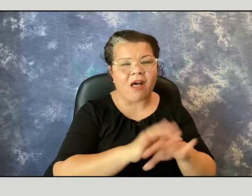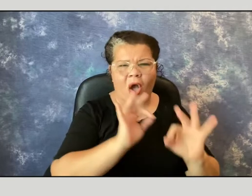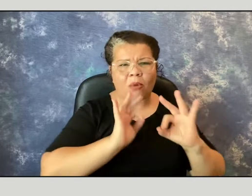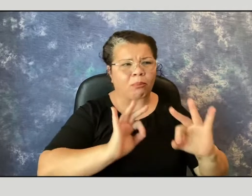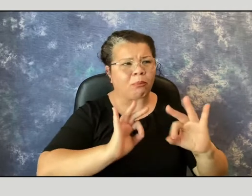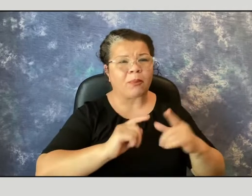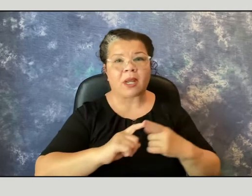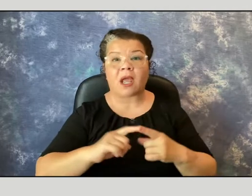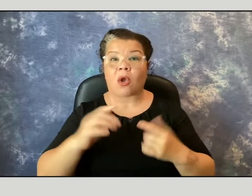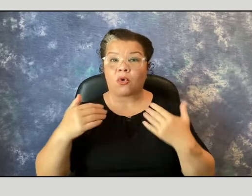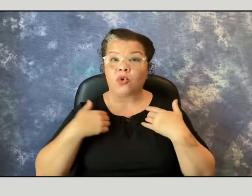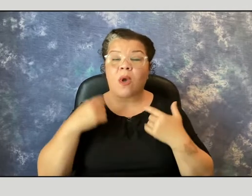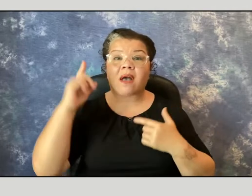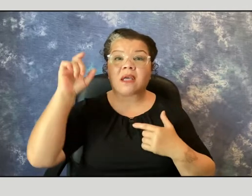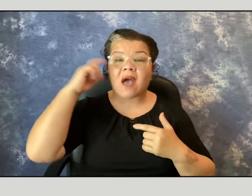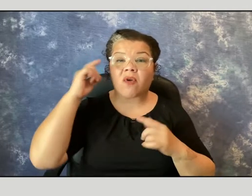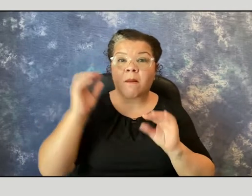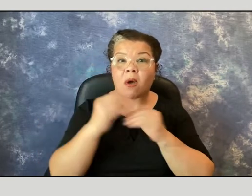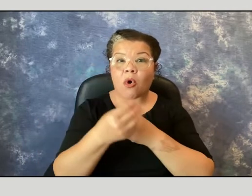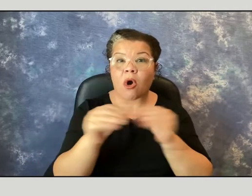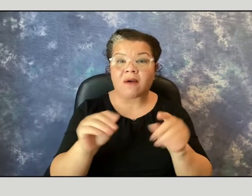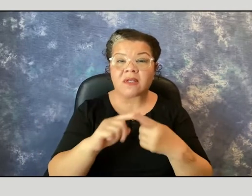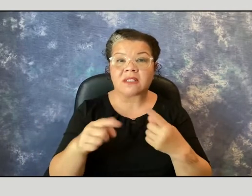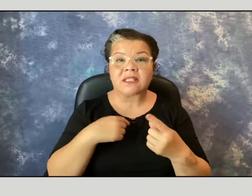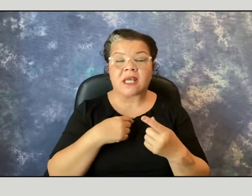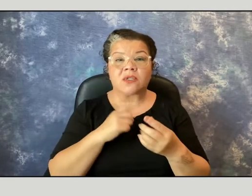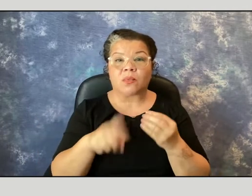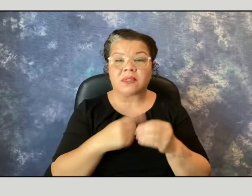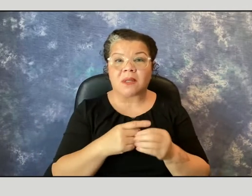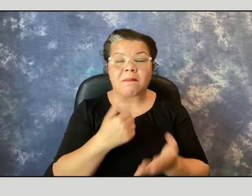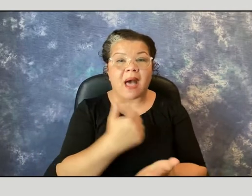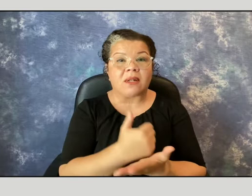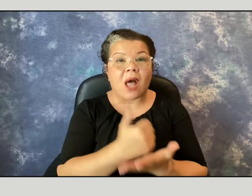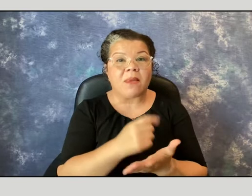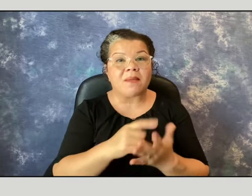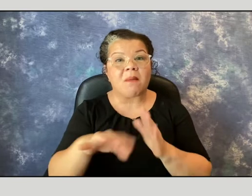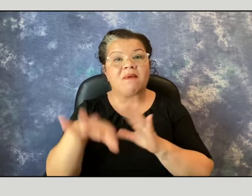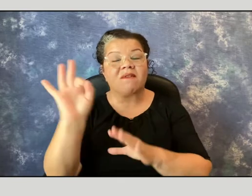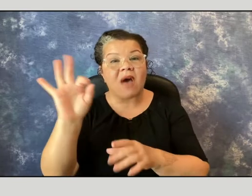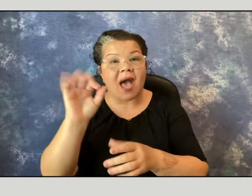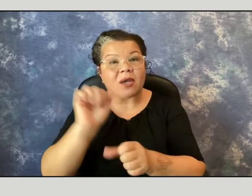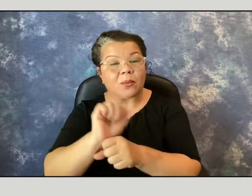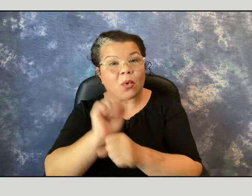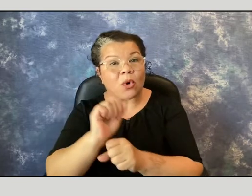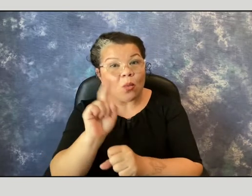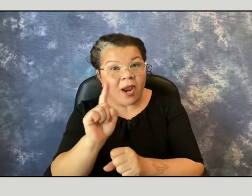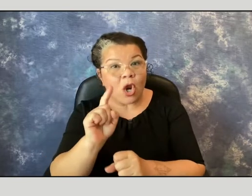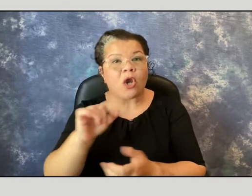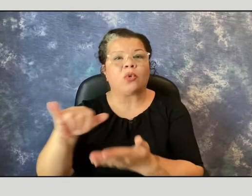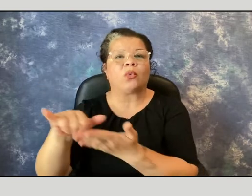that were about helping people get employment in places like New York, and you had cheap flights.